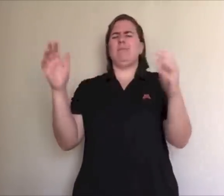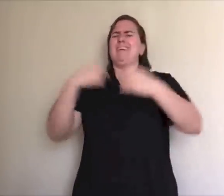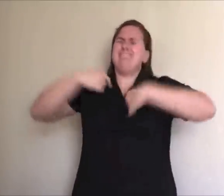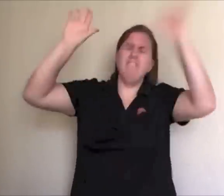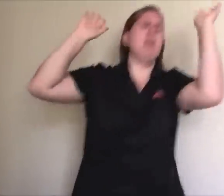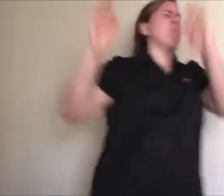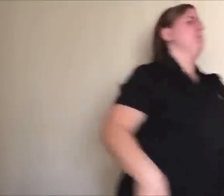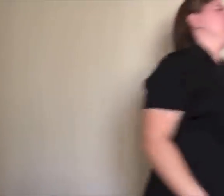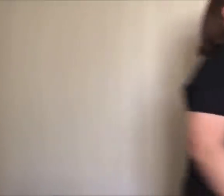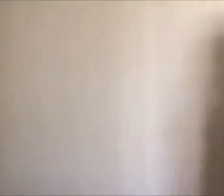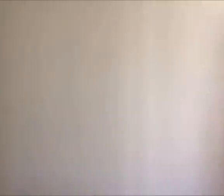I give up!